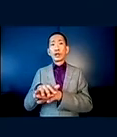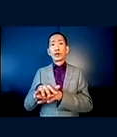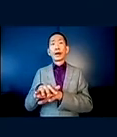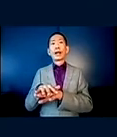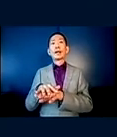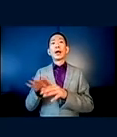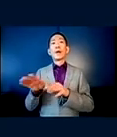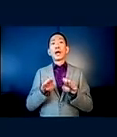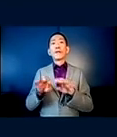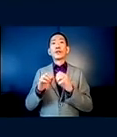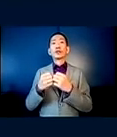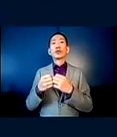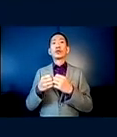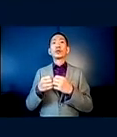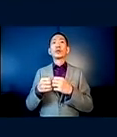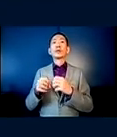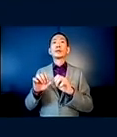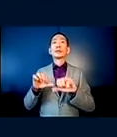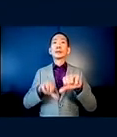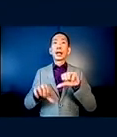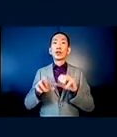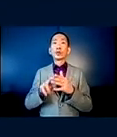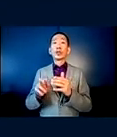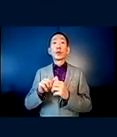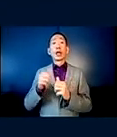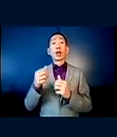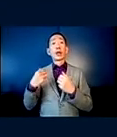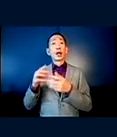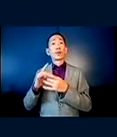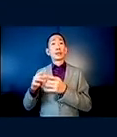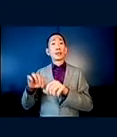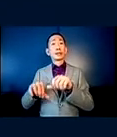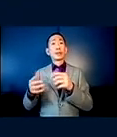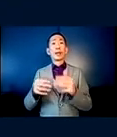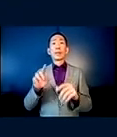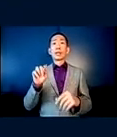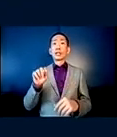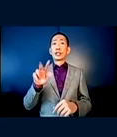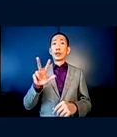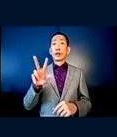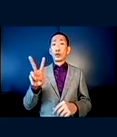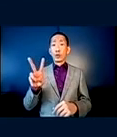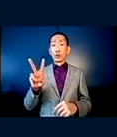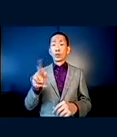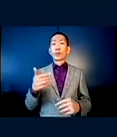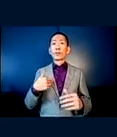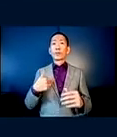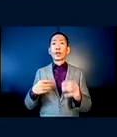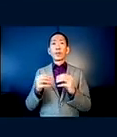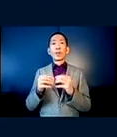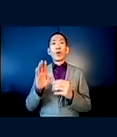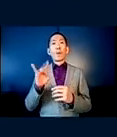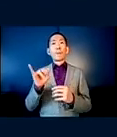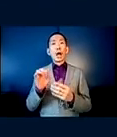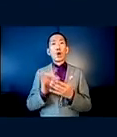EVERY INTEGRATE BEHAVIORAL AND SOCIAL SCIENCE RESEARCH WITH OTHER HEALTH-RELATED SCIENCES, SO THESE COULD BE T32s IN